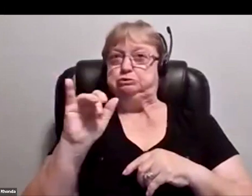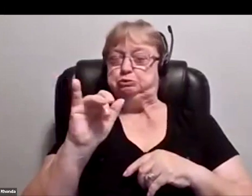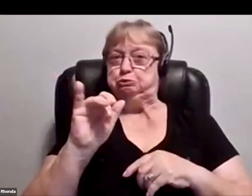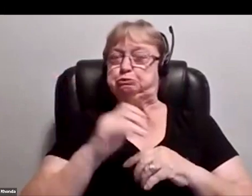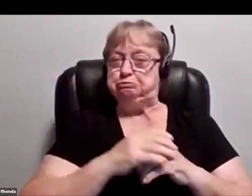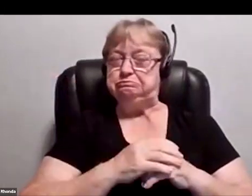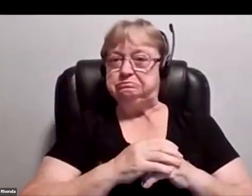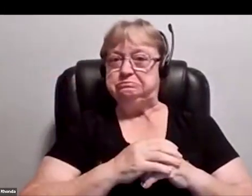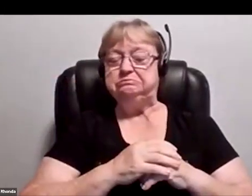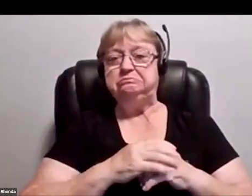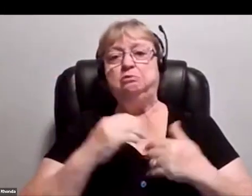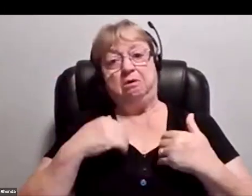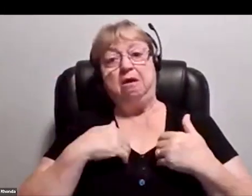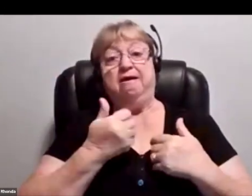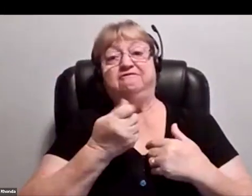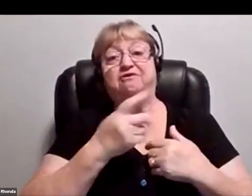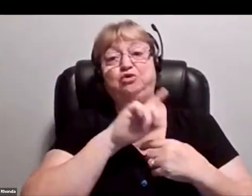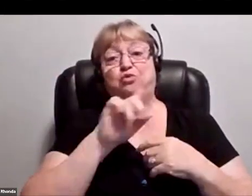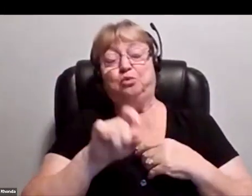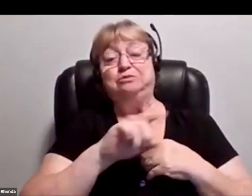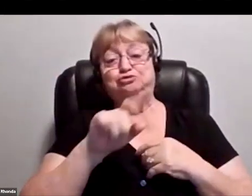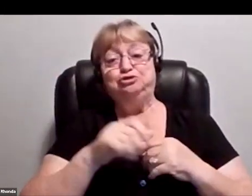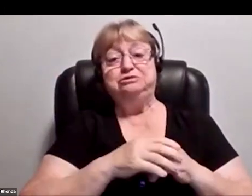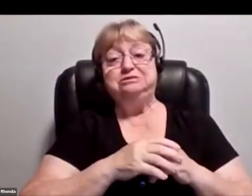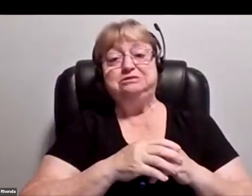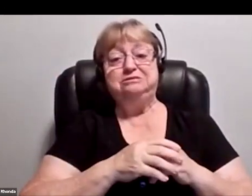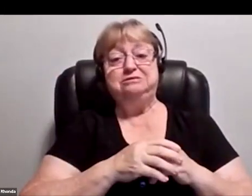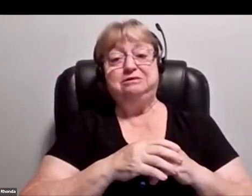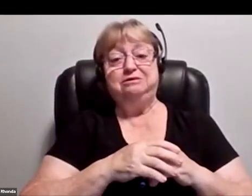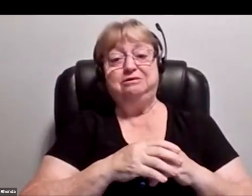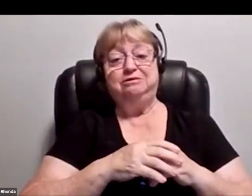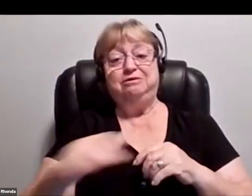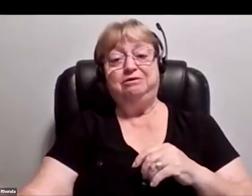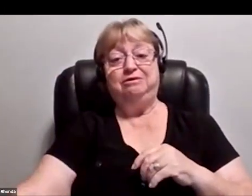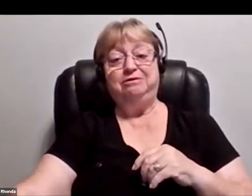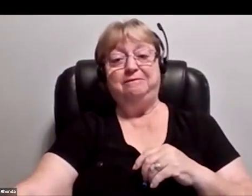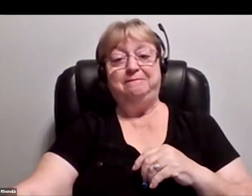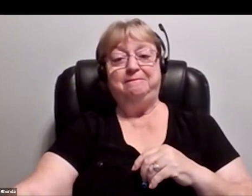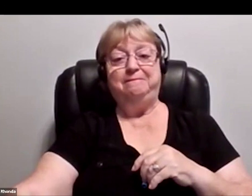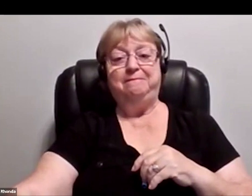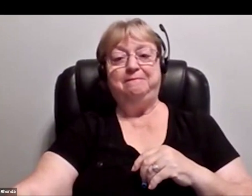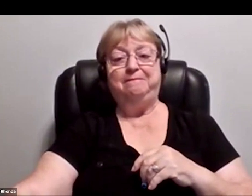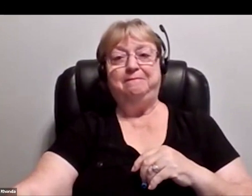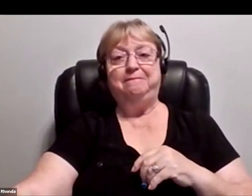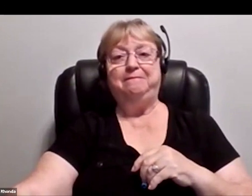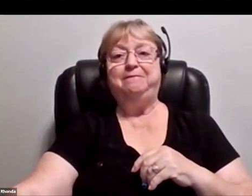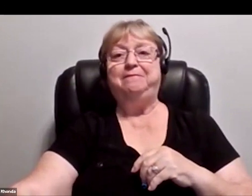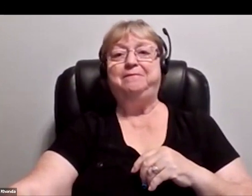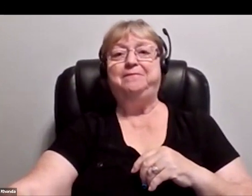We do have a few questions coming in from the attendees. Let me take a look here.